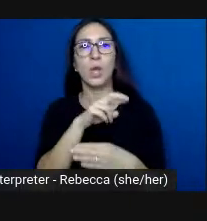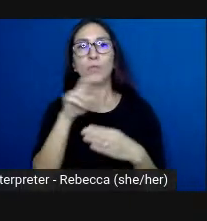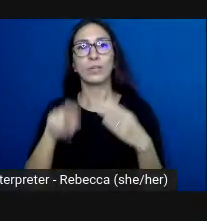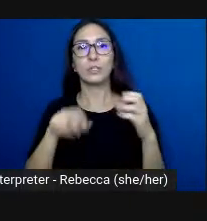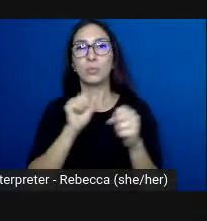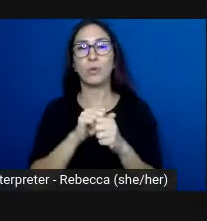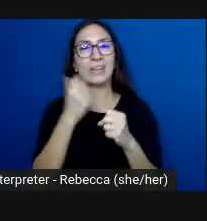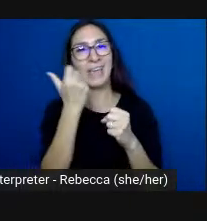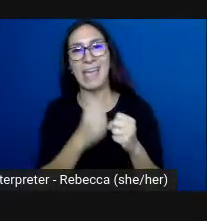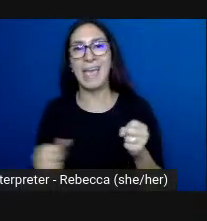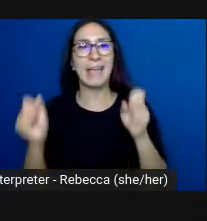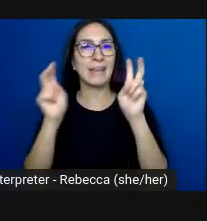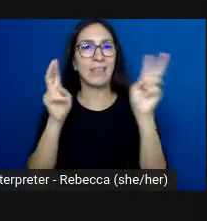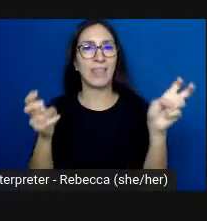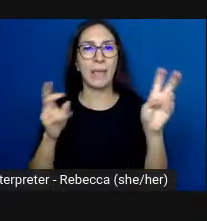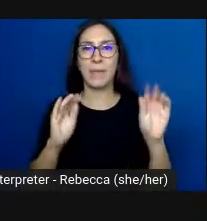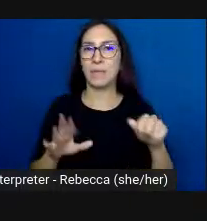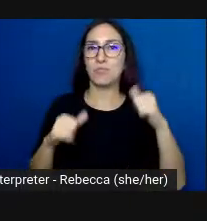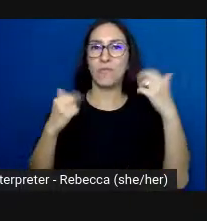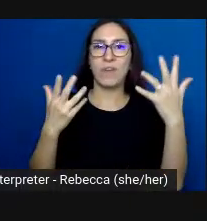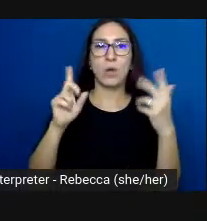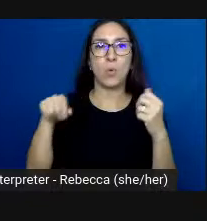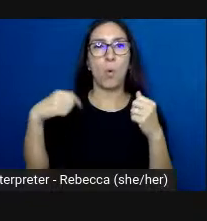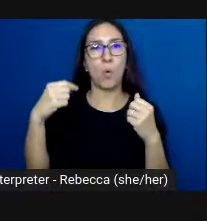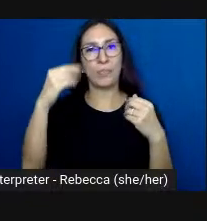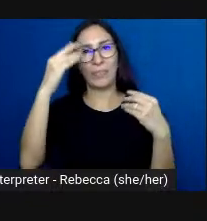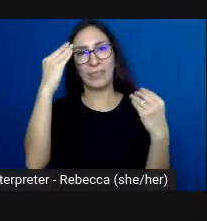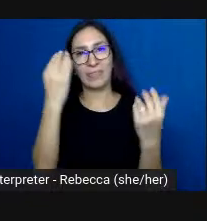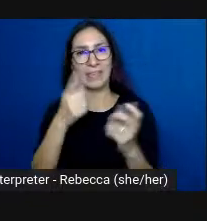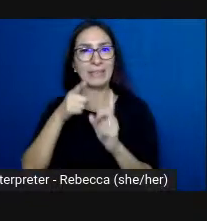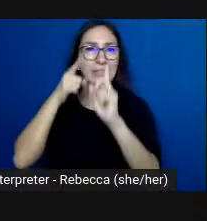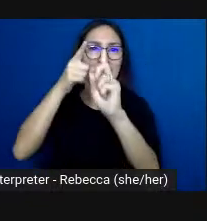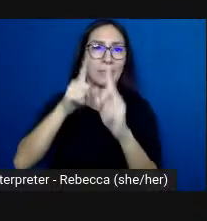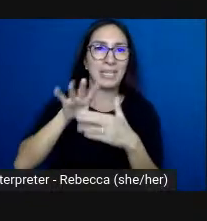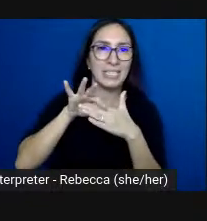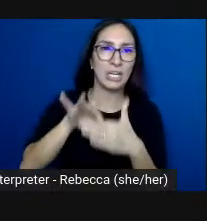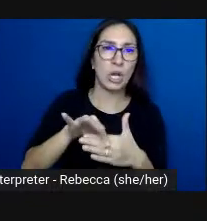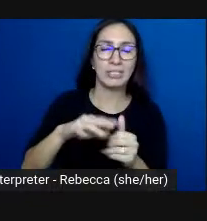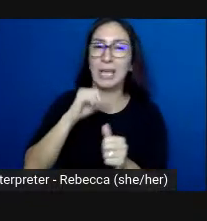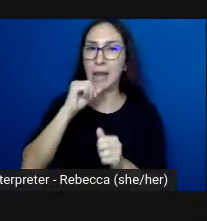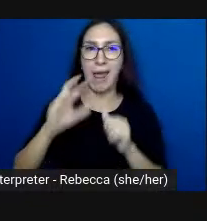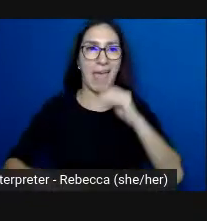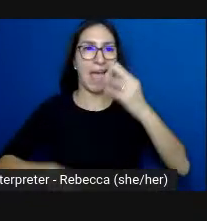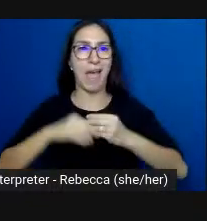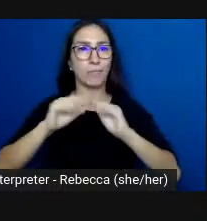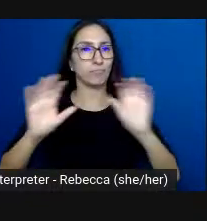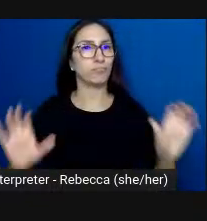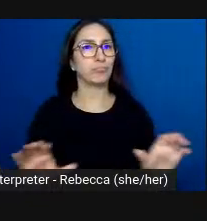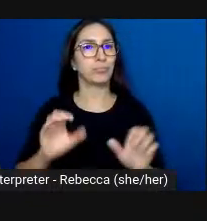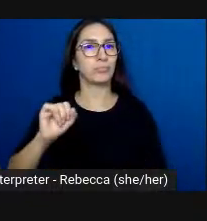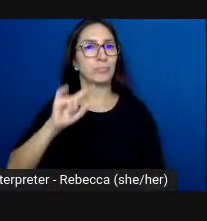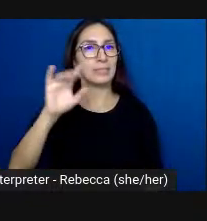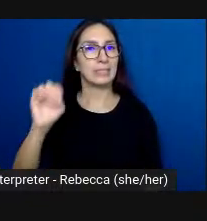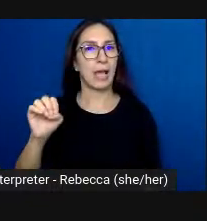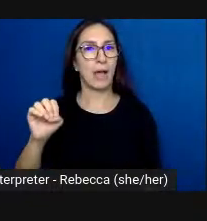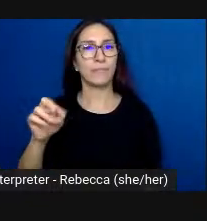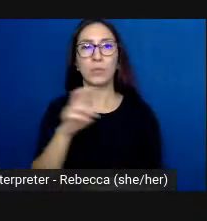Fill some custom fields. Result work in any theme. Provide only skeptic content not style.